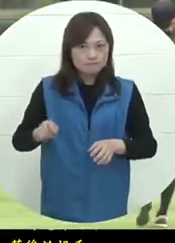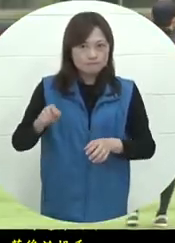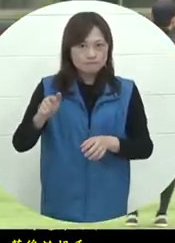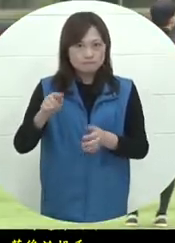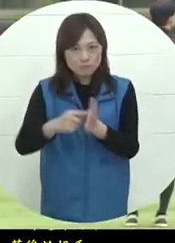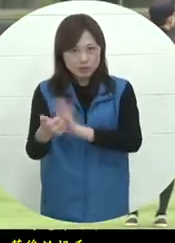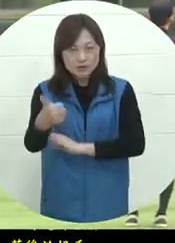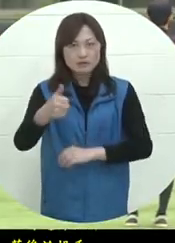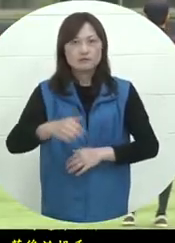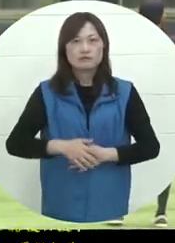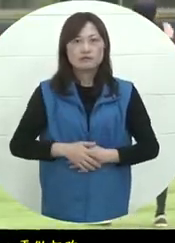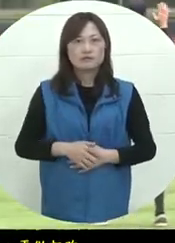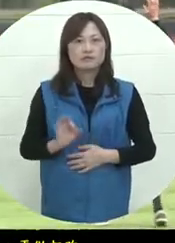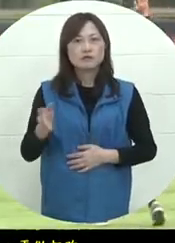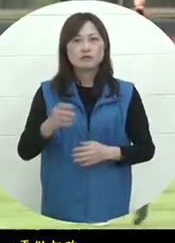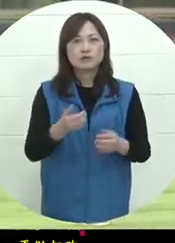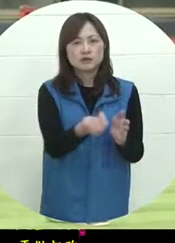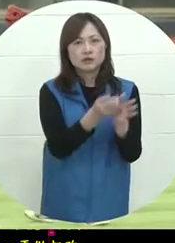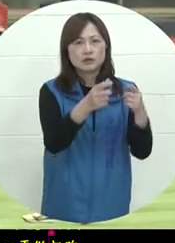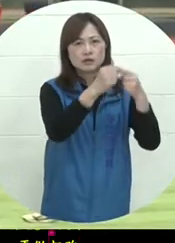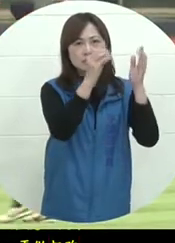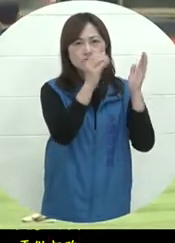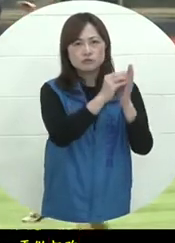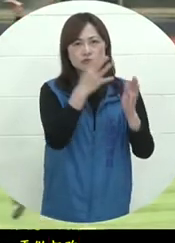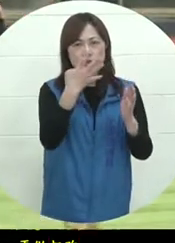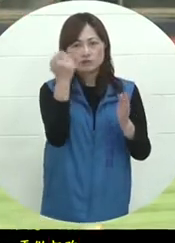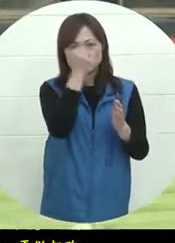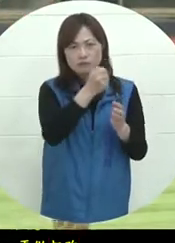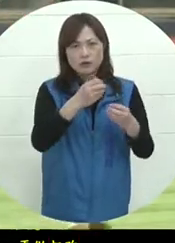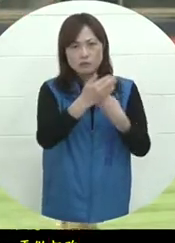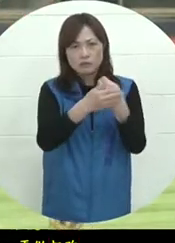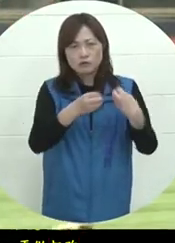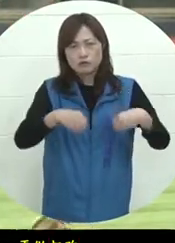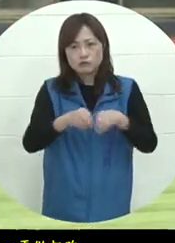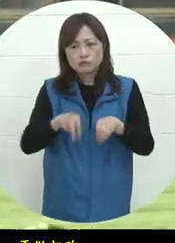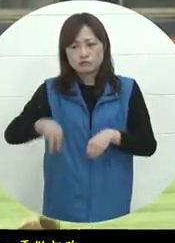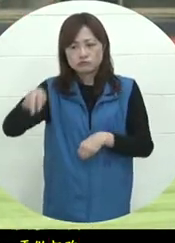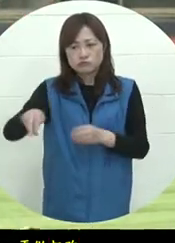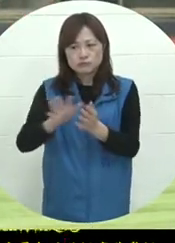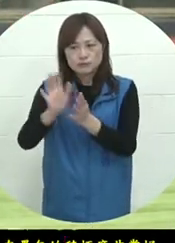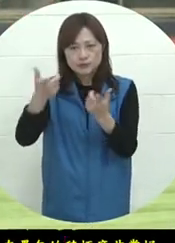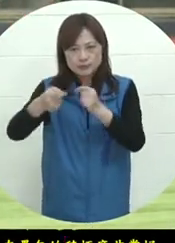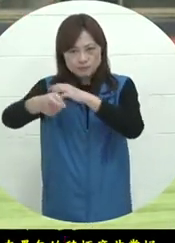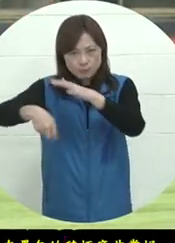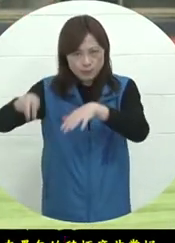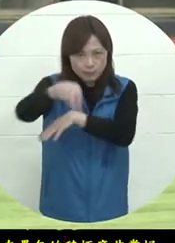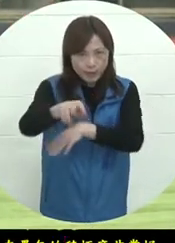good. In the first inning, he also had a walk and then started to steal bases. So today